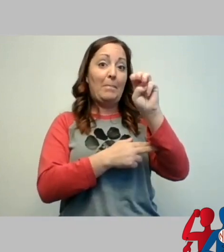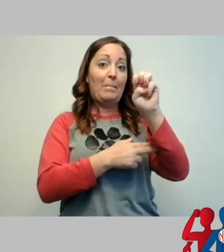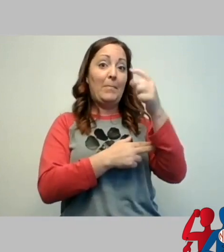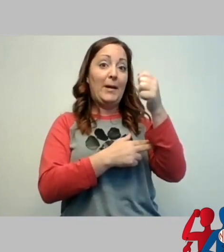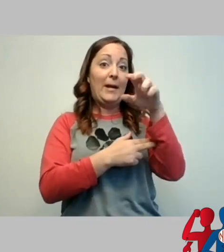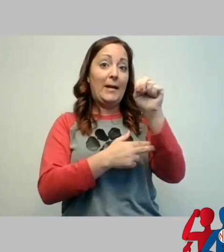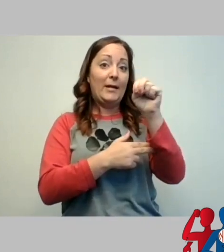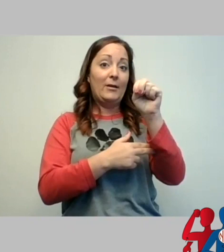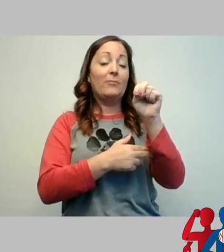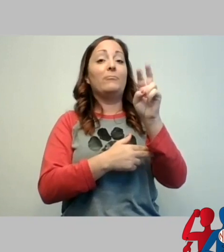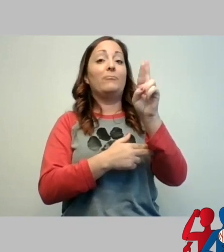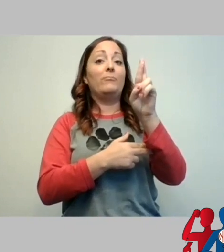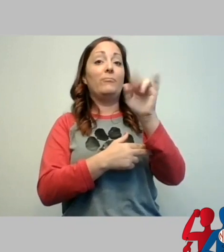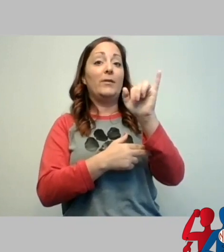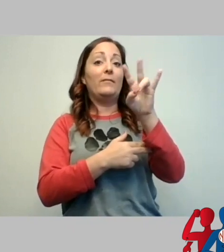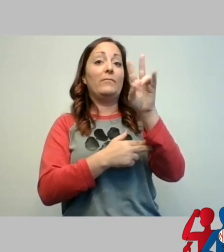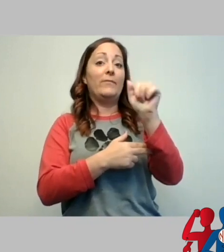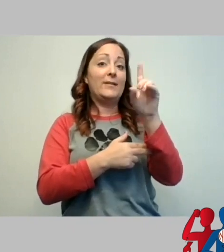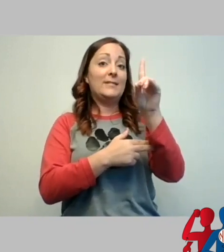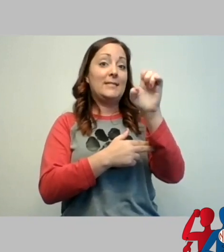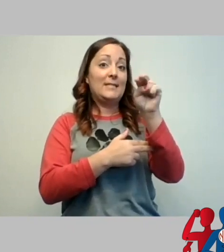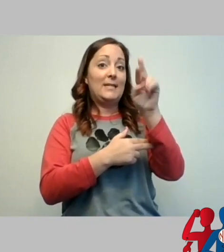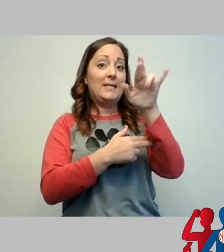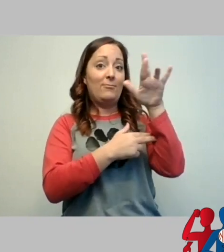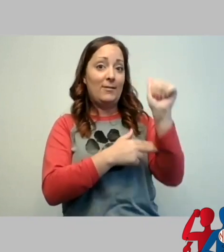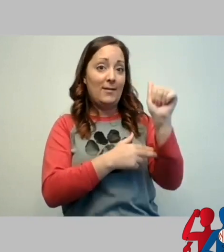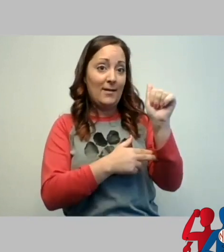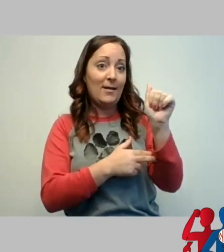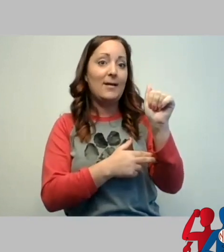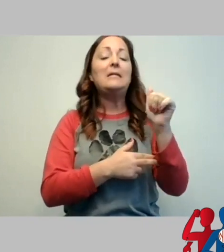Third, we have myself, Megan Rivadeneyra.